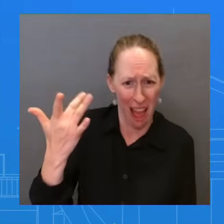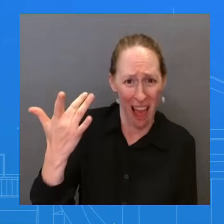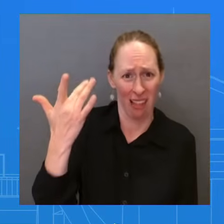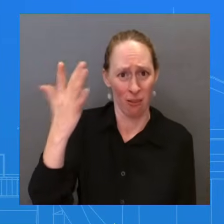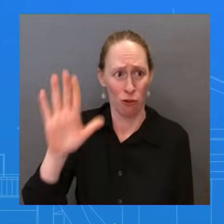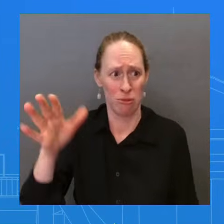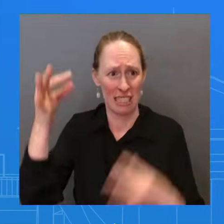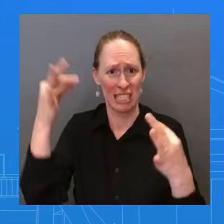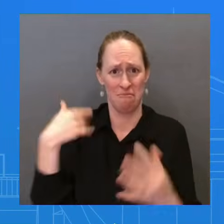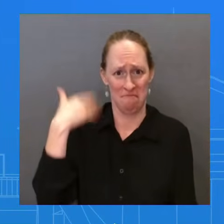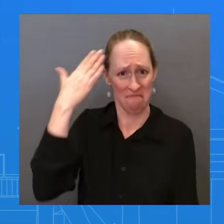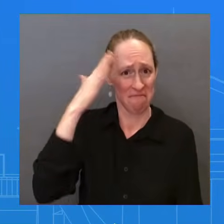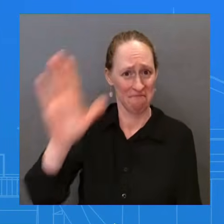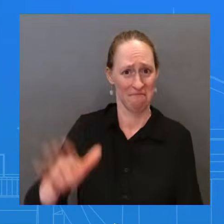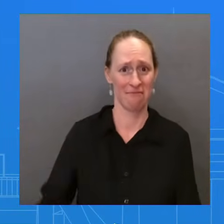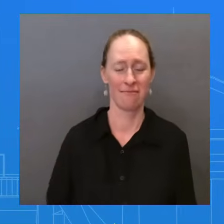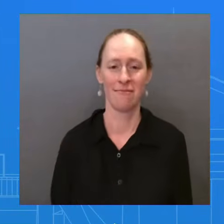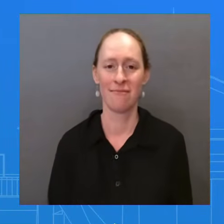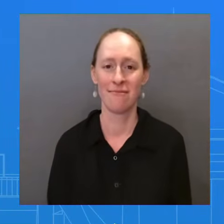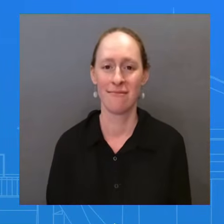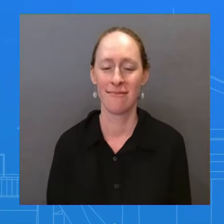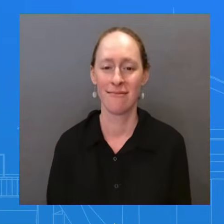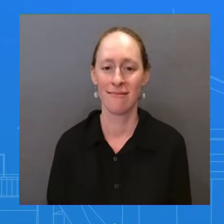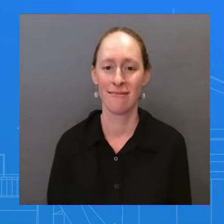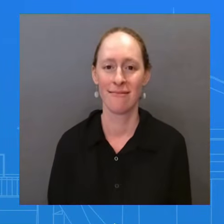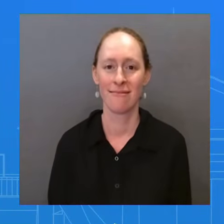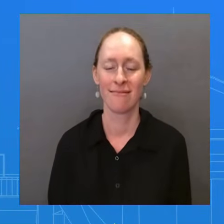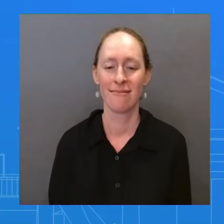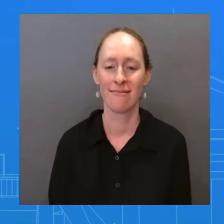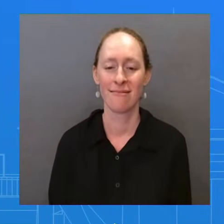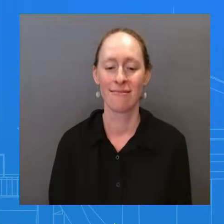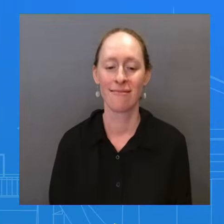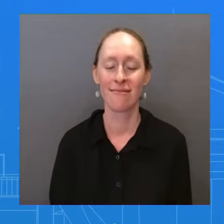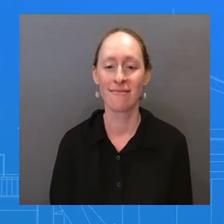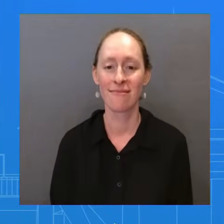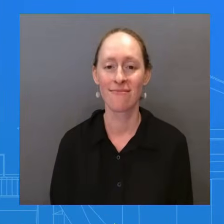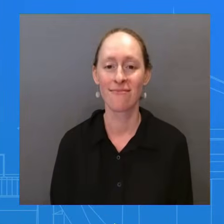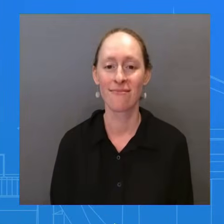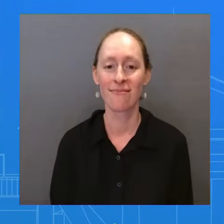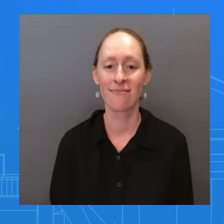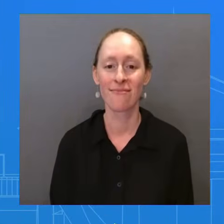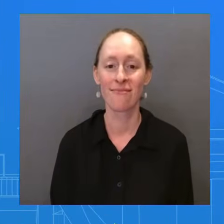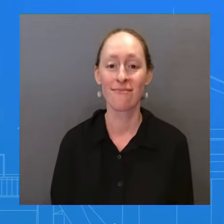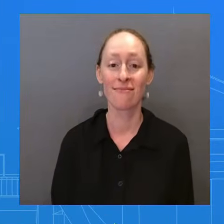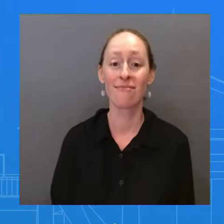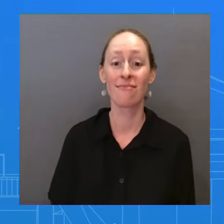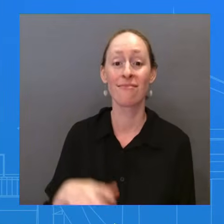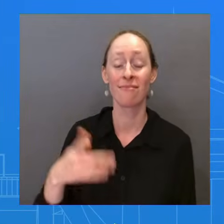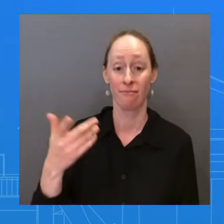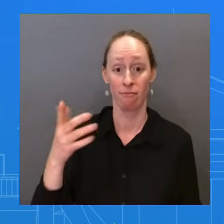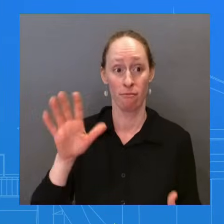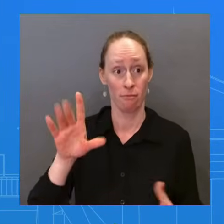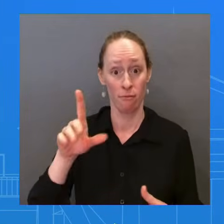that her life was at risk by the United States government: absolutely false, baseless; there's nothing to that.